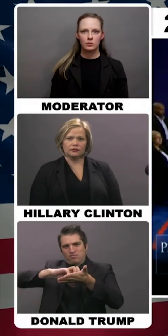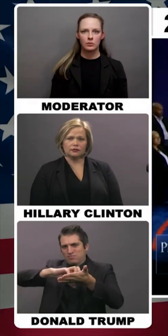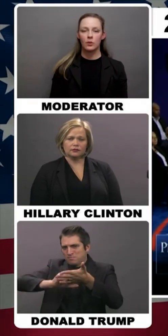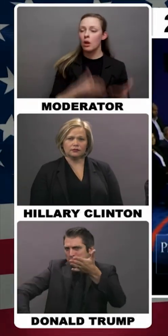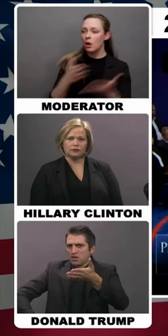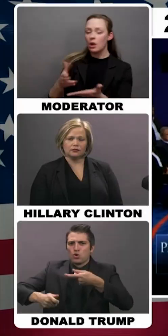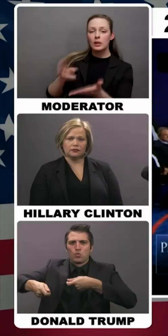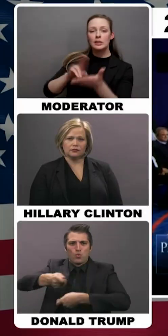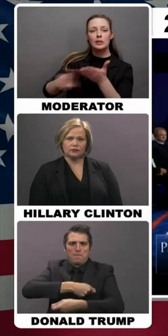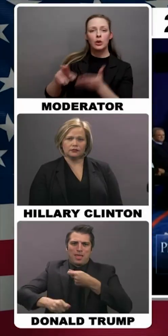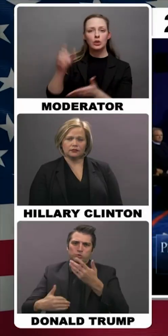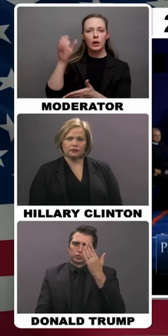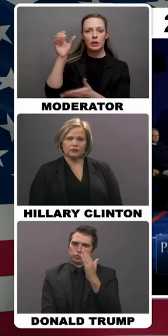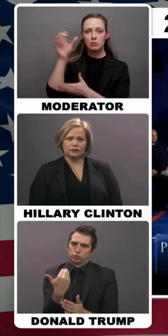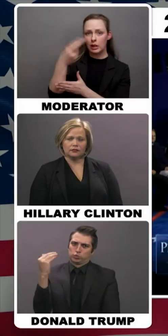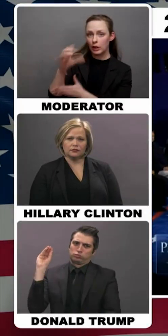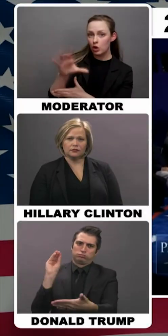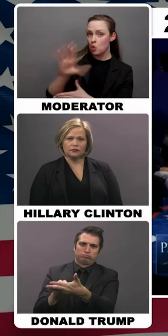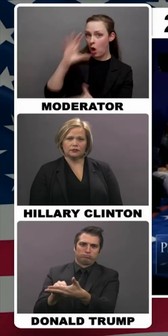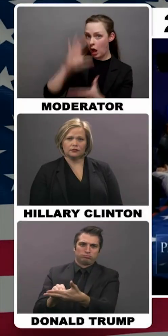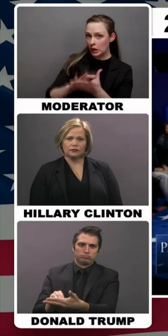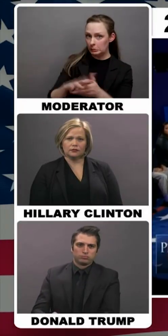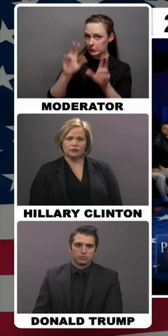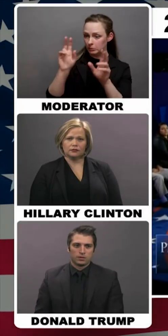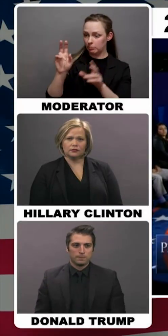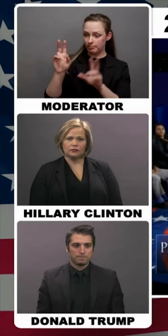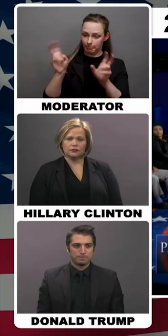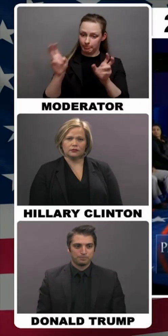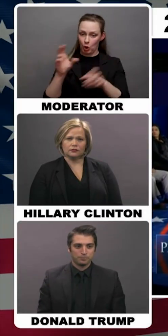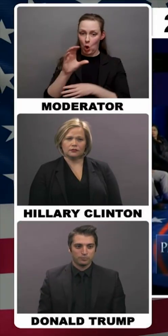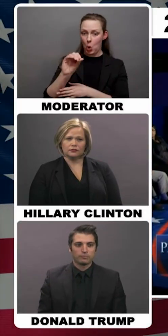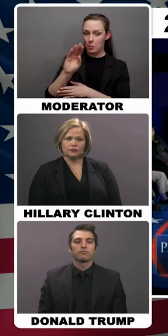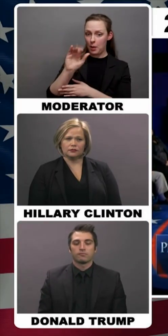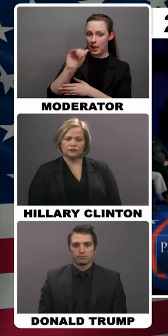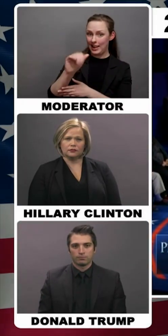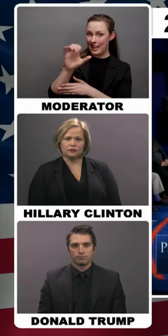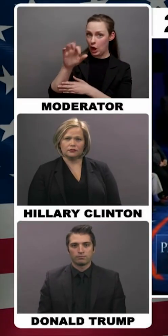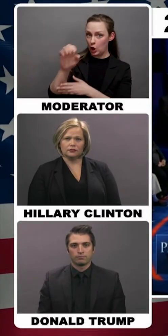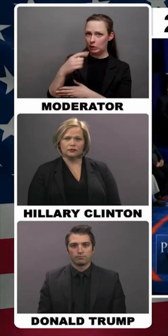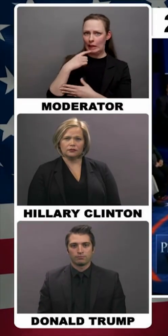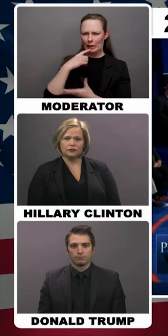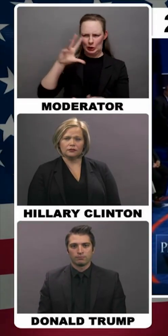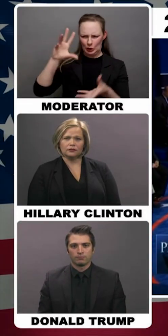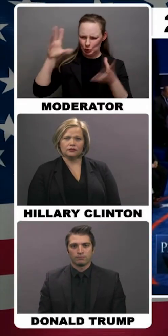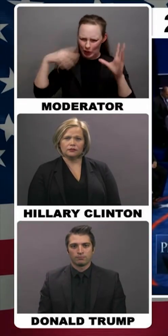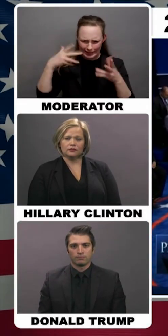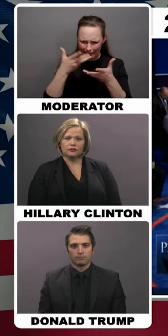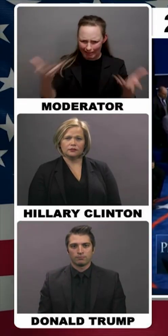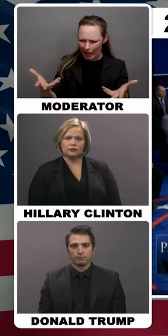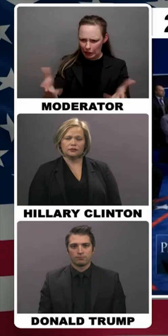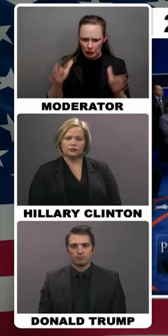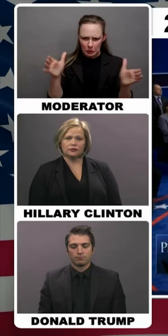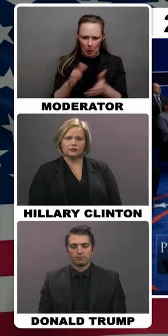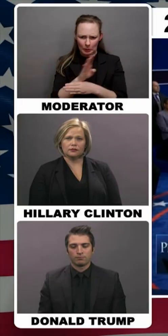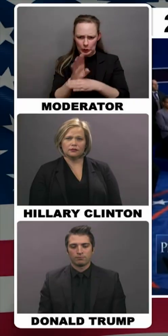Your husband called Obamacare, quote, the craziest thing in the world, saying that small business owners are getting killed as premiums, double coverage is cut in half.